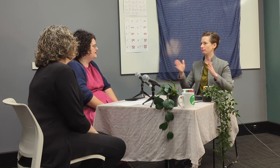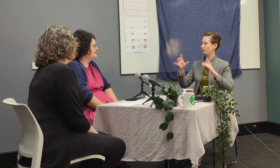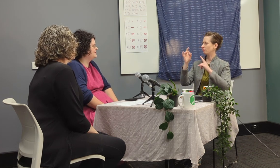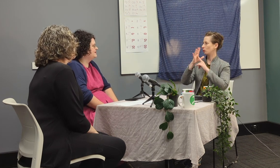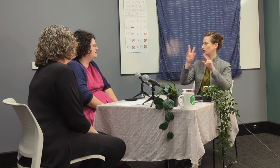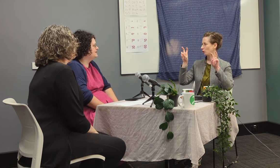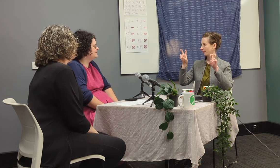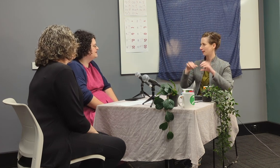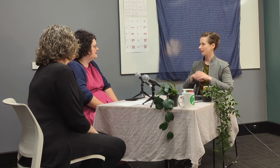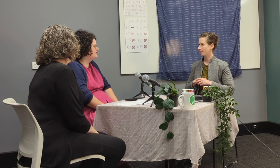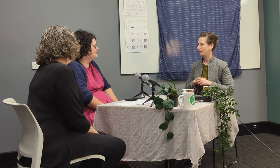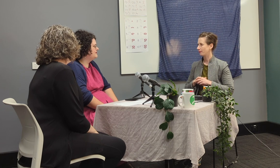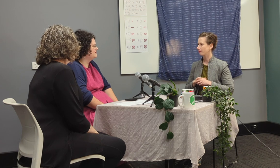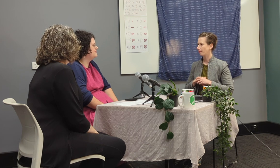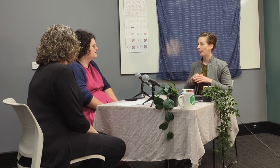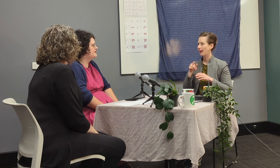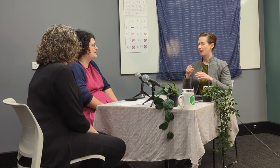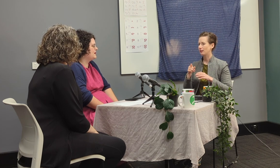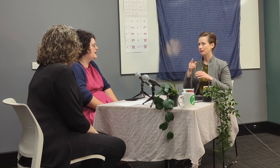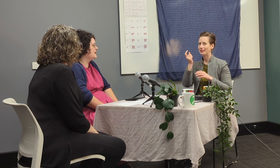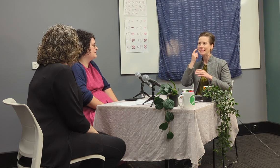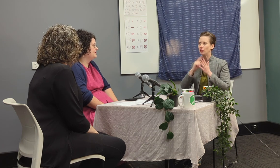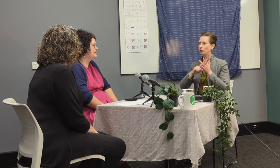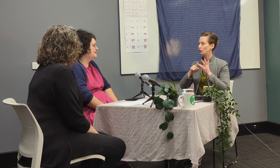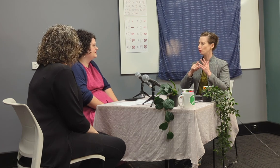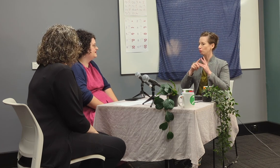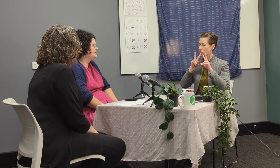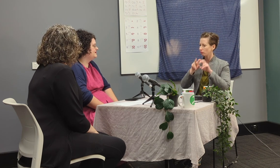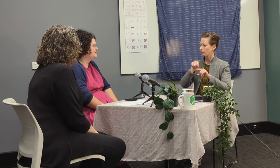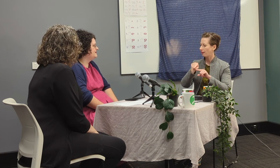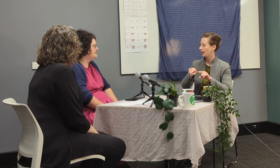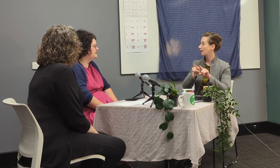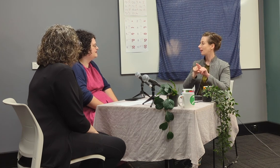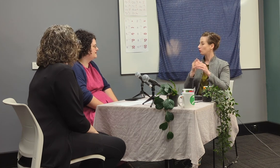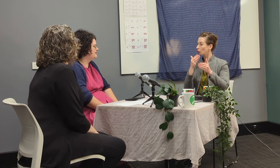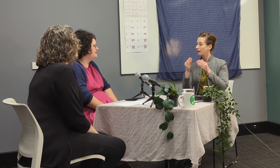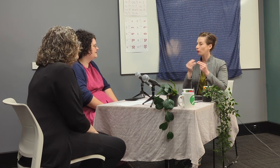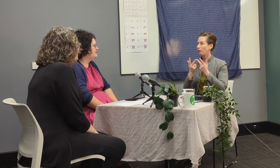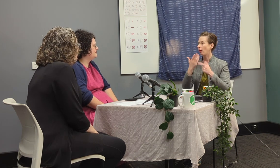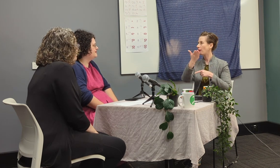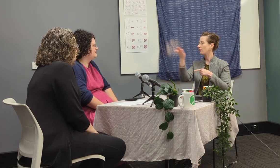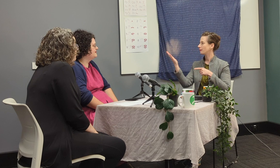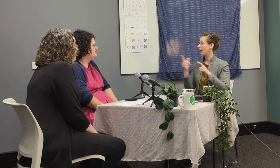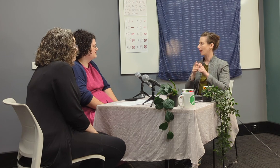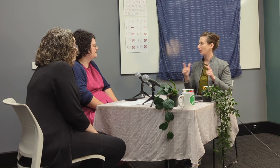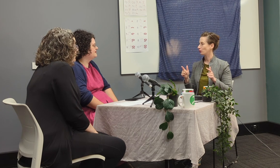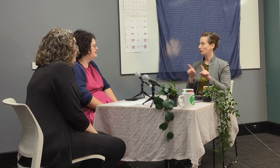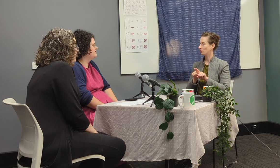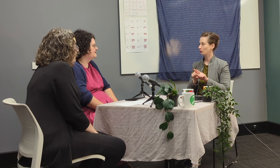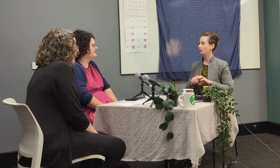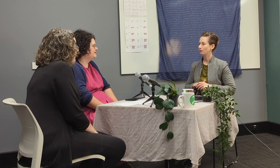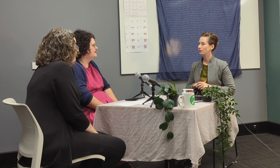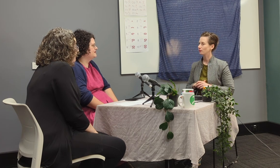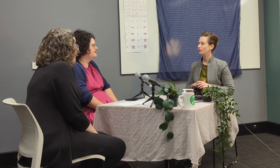It’s a very important topic to look at, and it’s easy to research that.